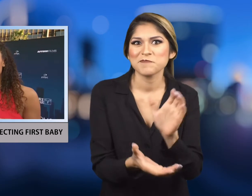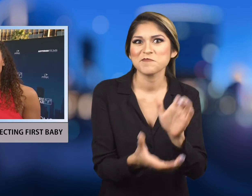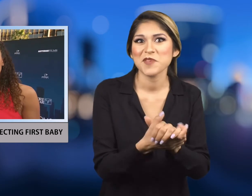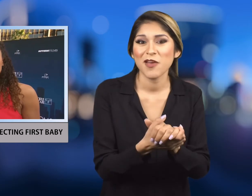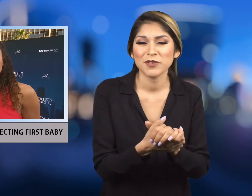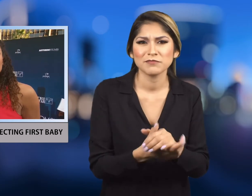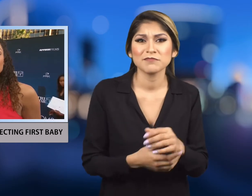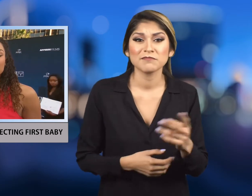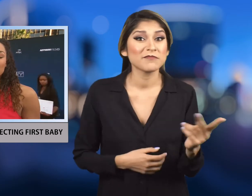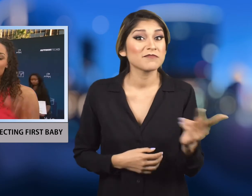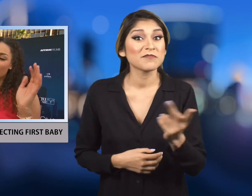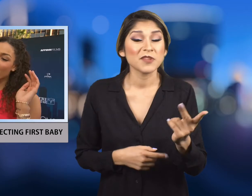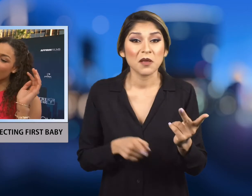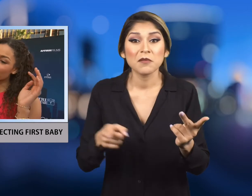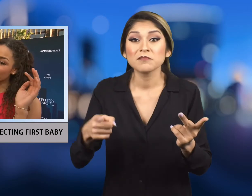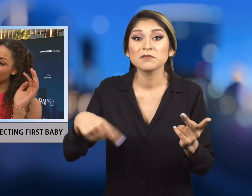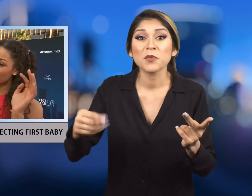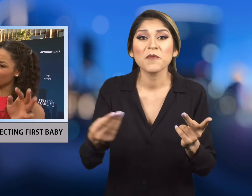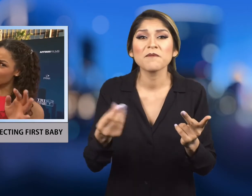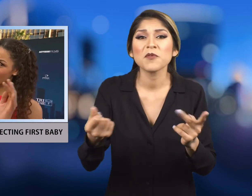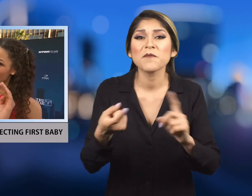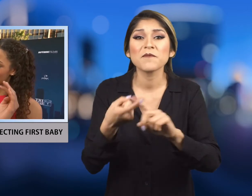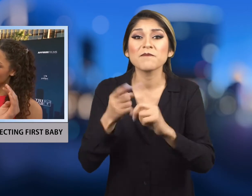The two eloped while on vacation in